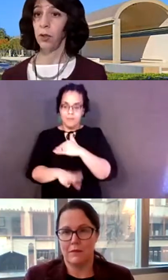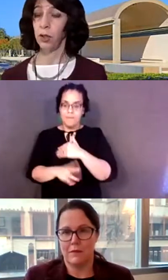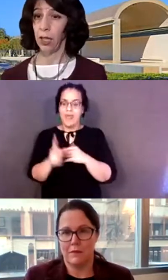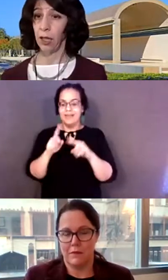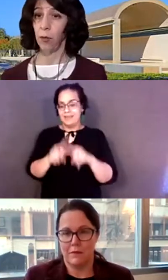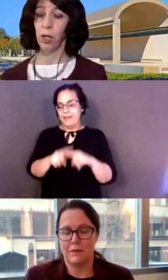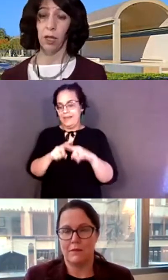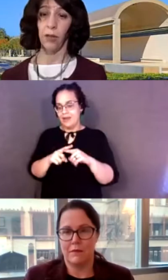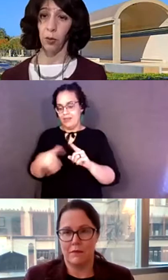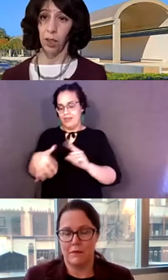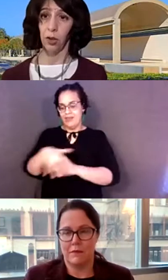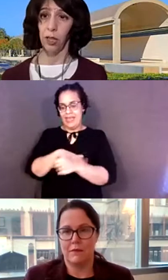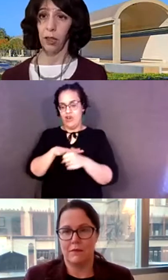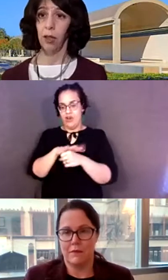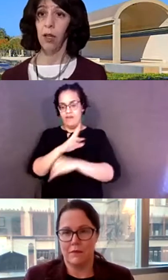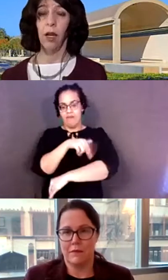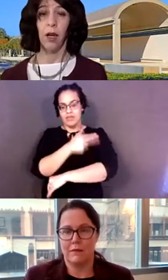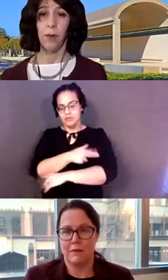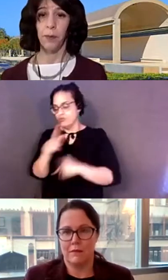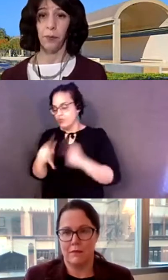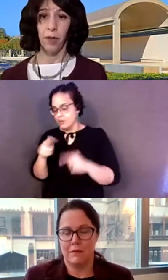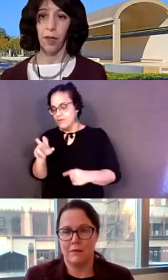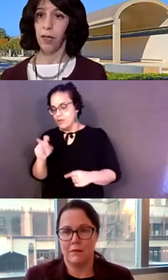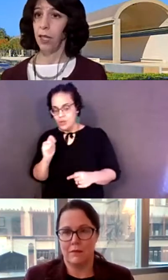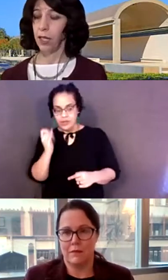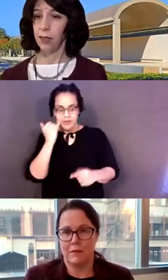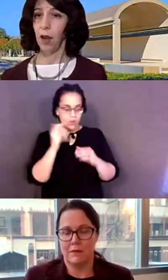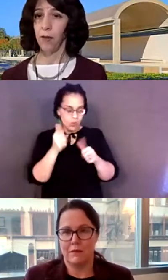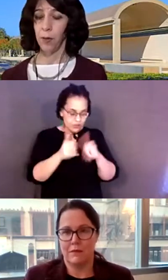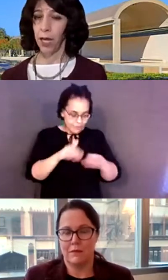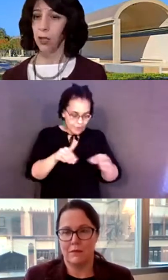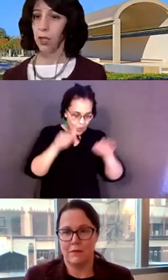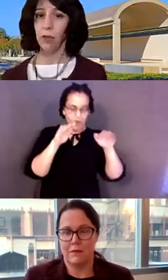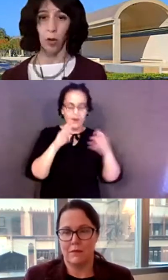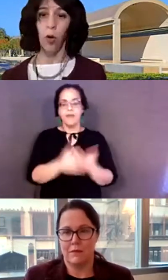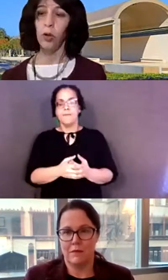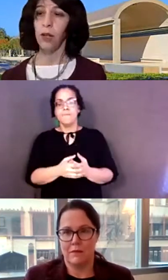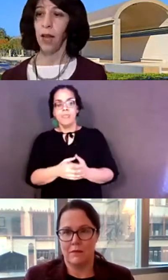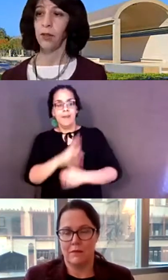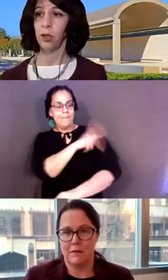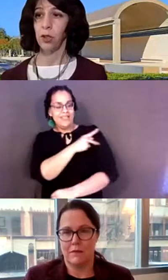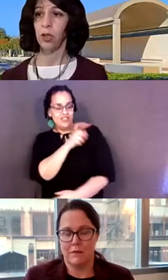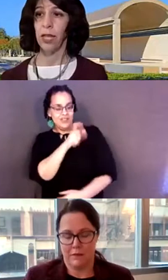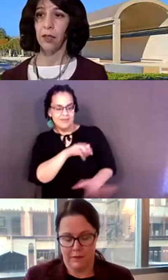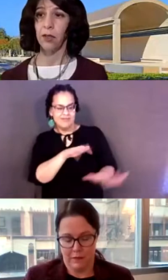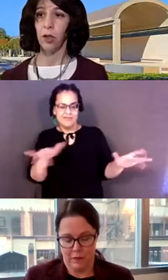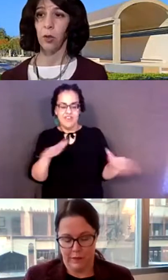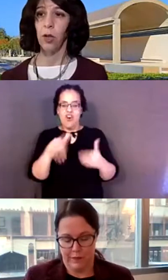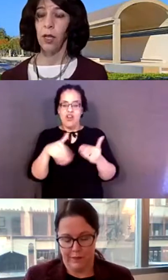you're in, what kind of unit you're in, um the needs of the patient. There are a